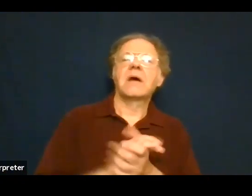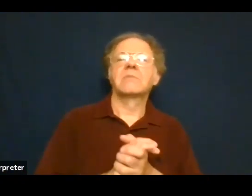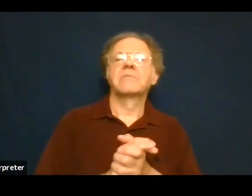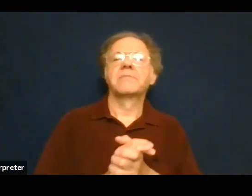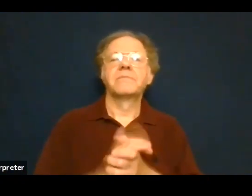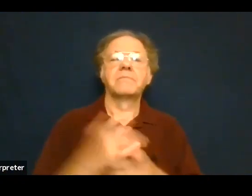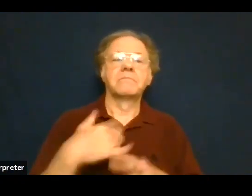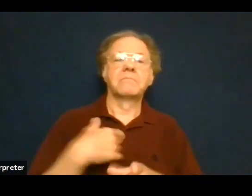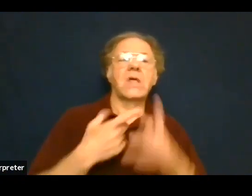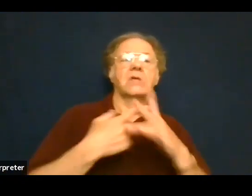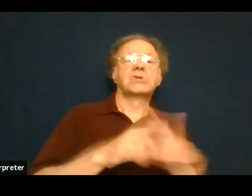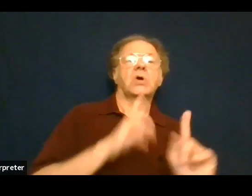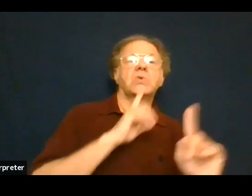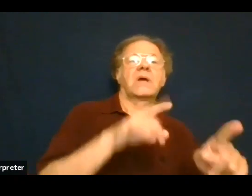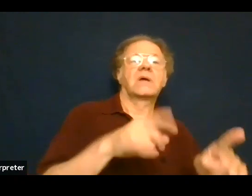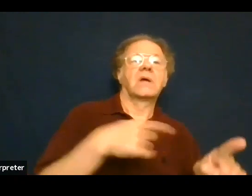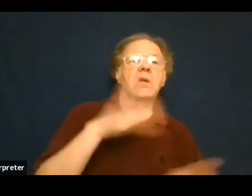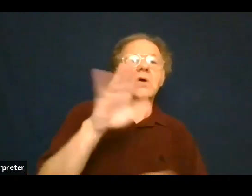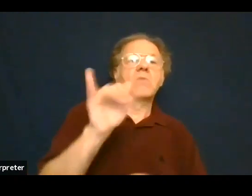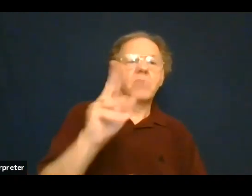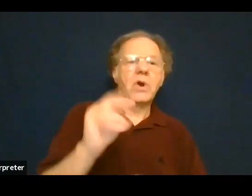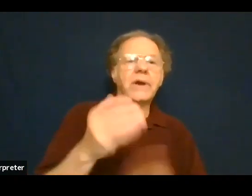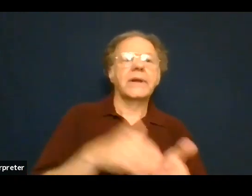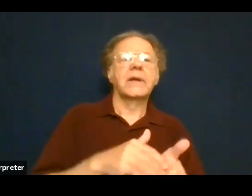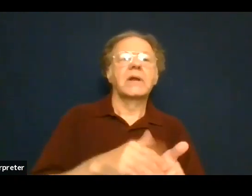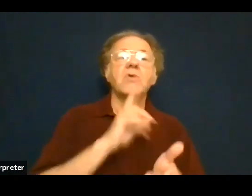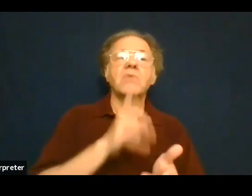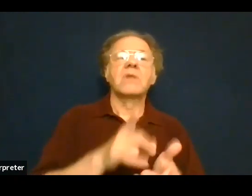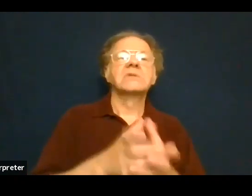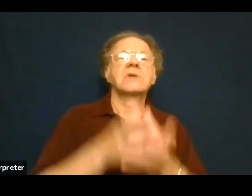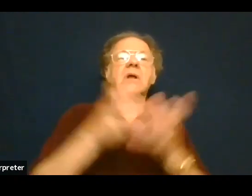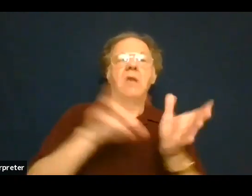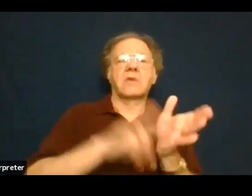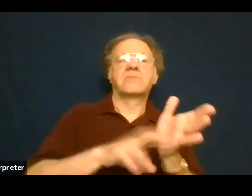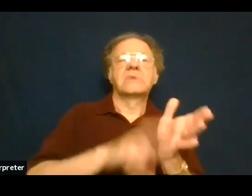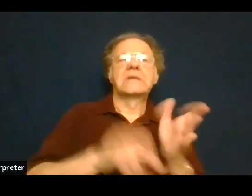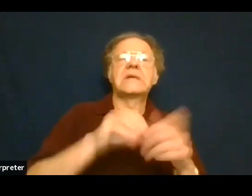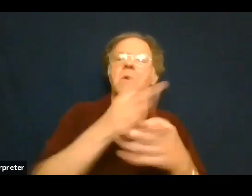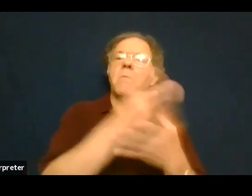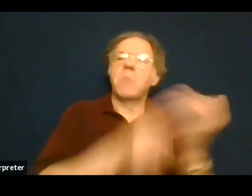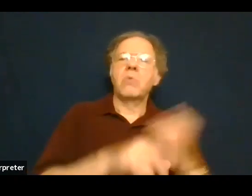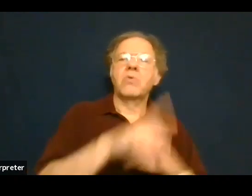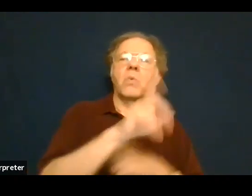This is Brian again. Actually, there is a lot of research in both USH1B and USH2A.